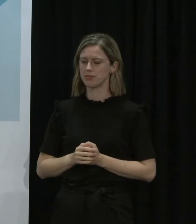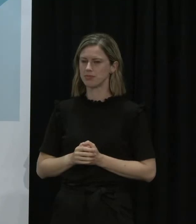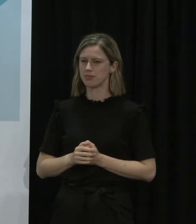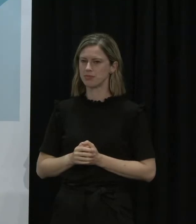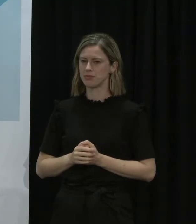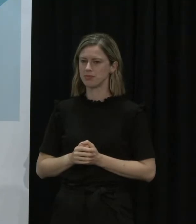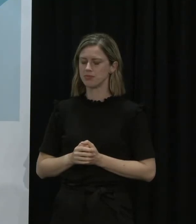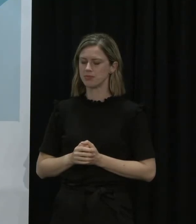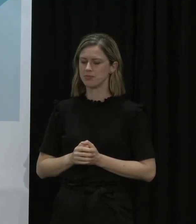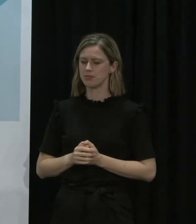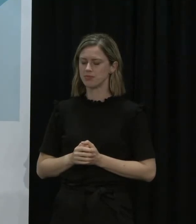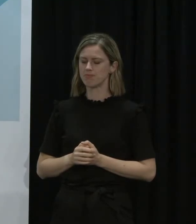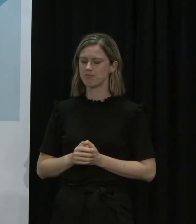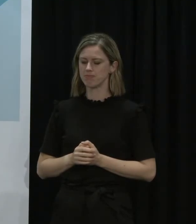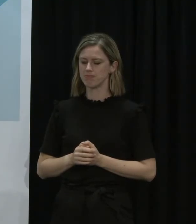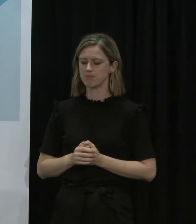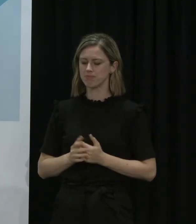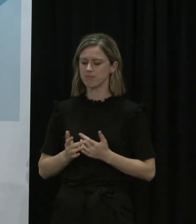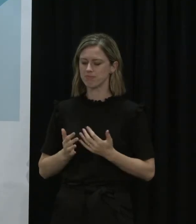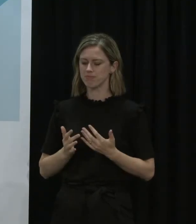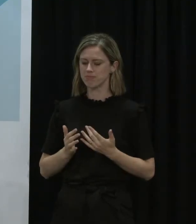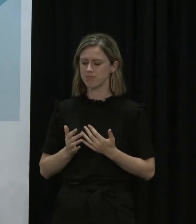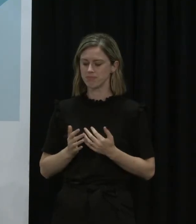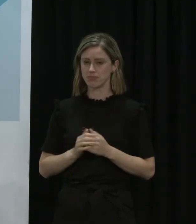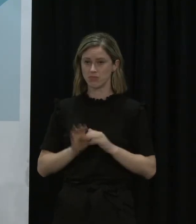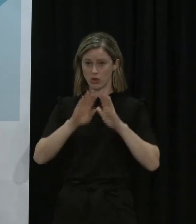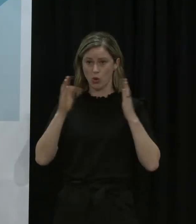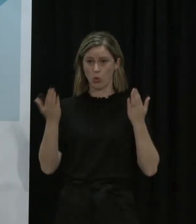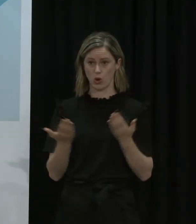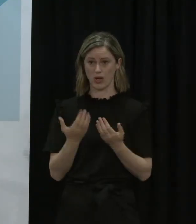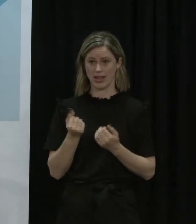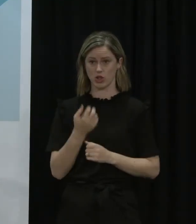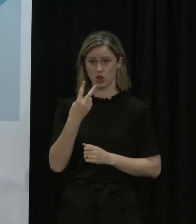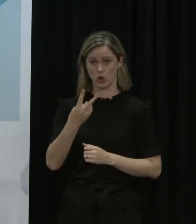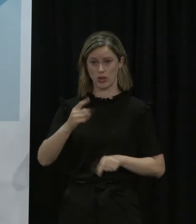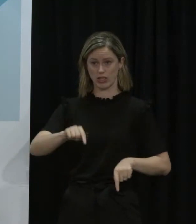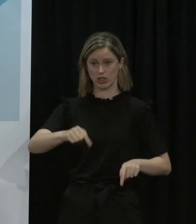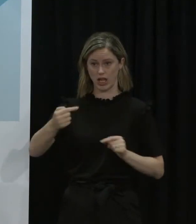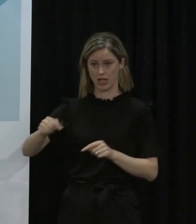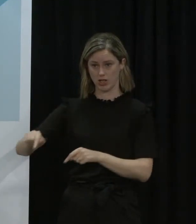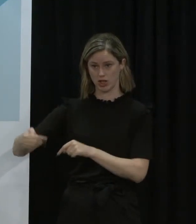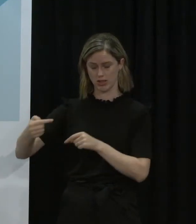in Geneva, yes, it is ace shame but you can understand the circumstances under which it